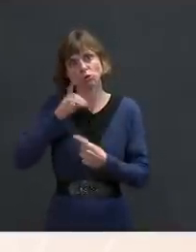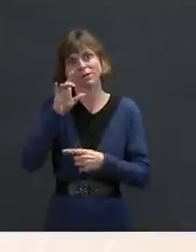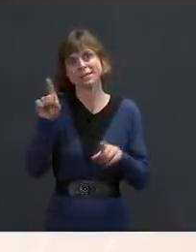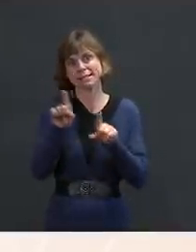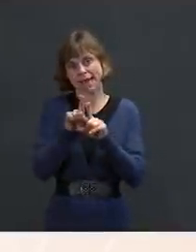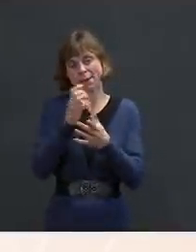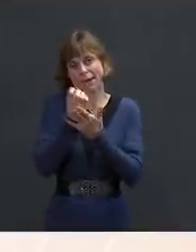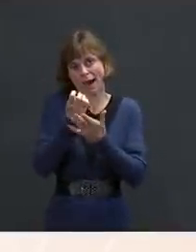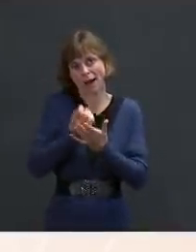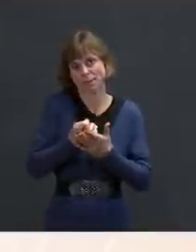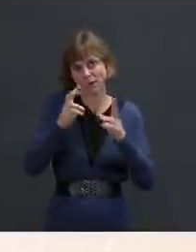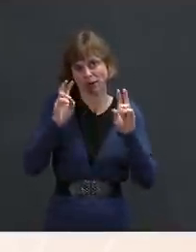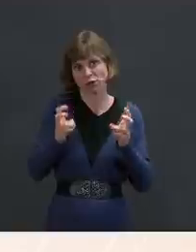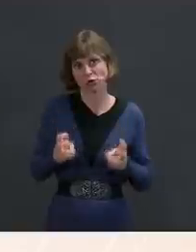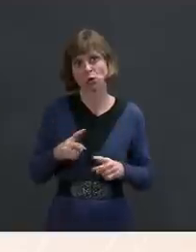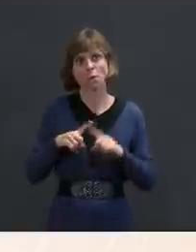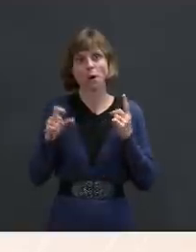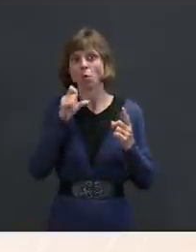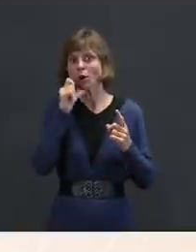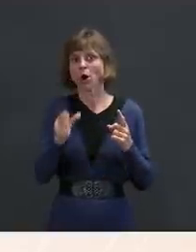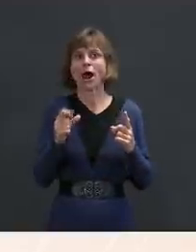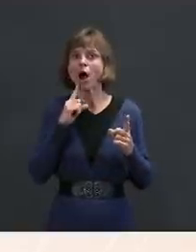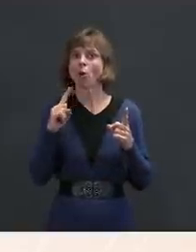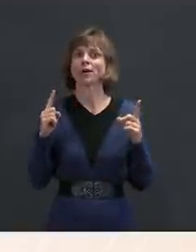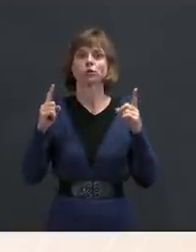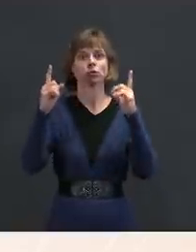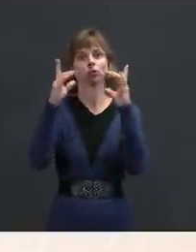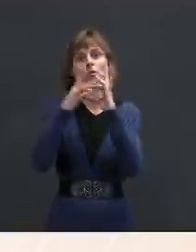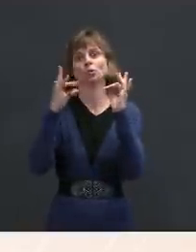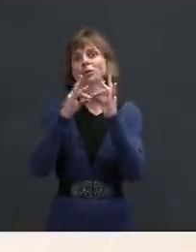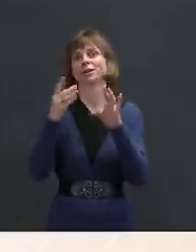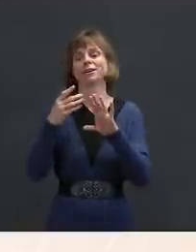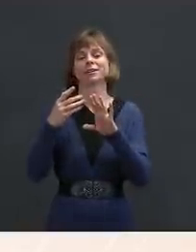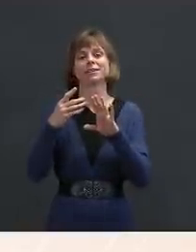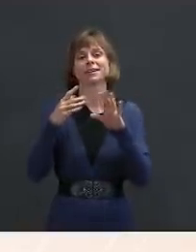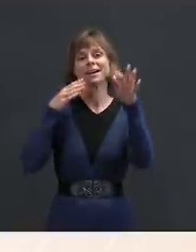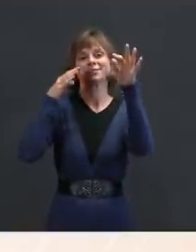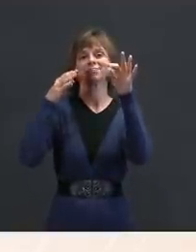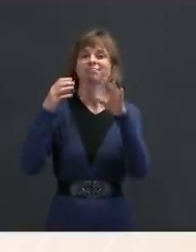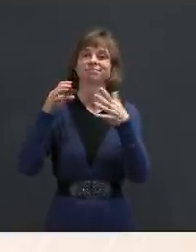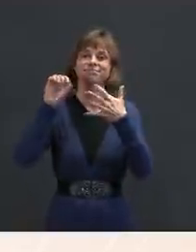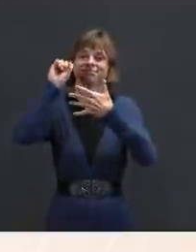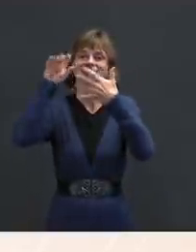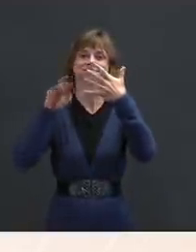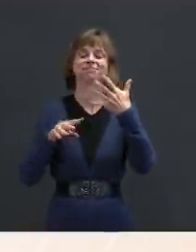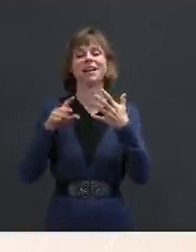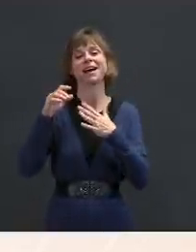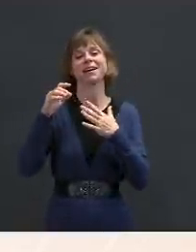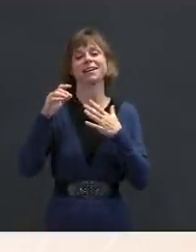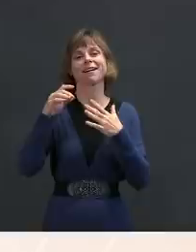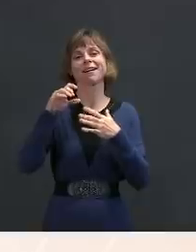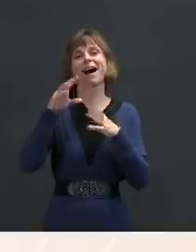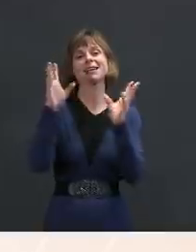a summit that's happening in a few months. A lot can happen in the world between now and then. In terms of whether or not he will travel,